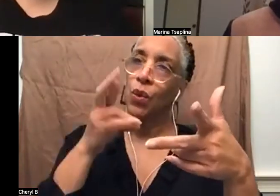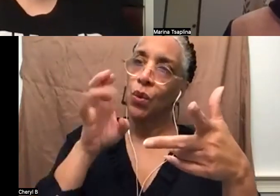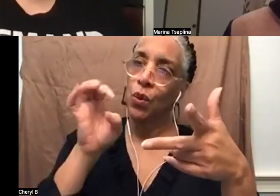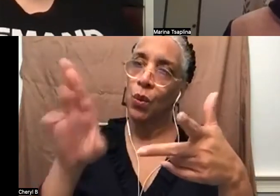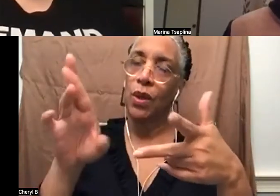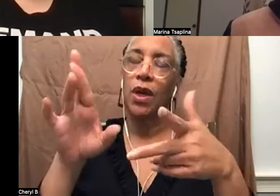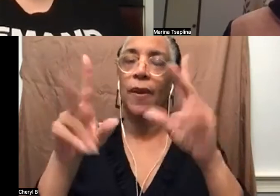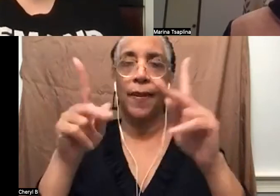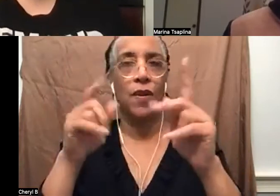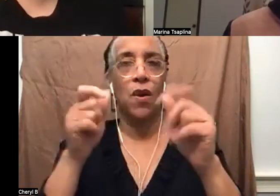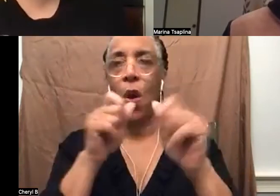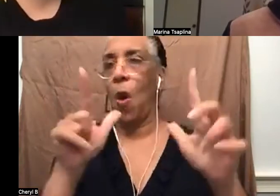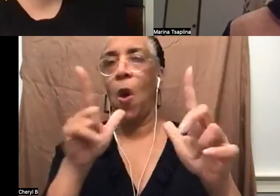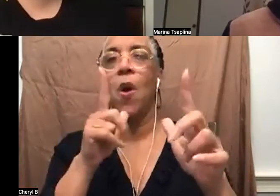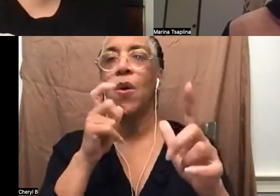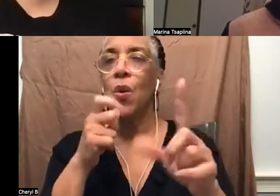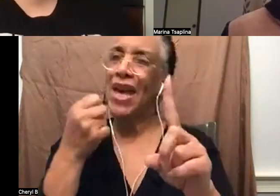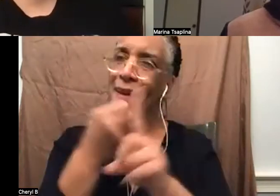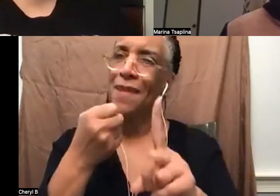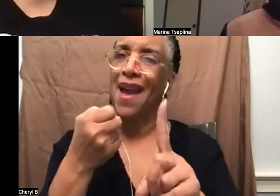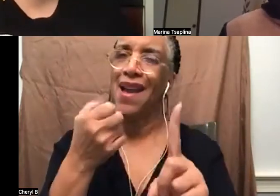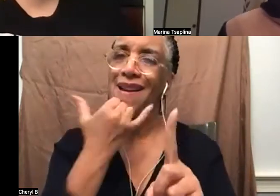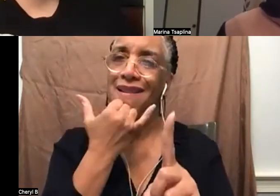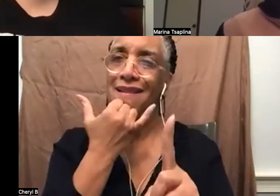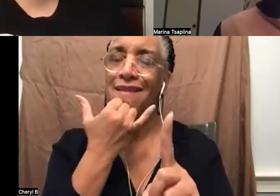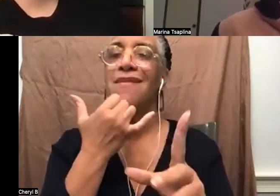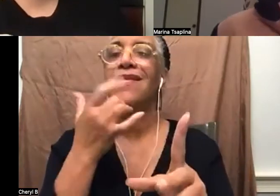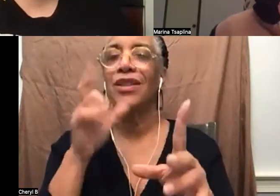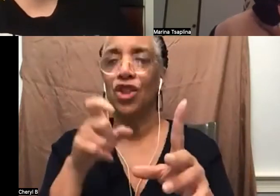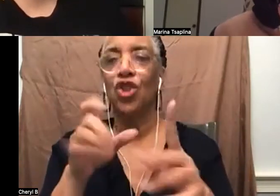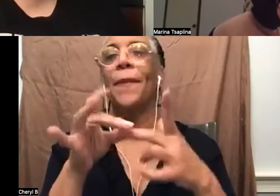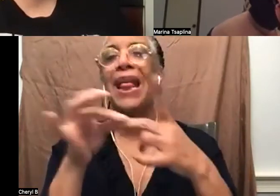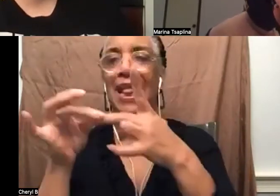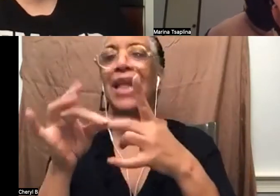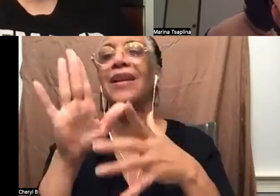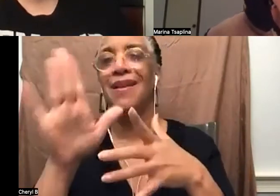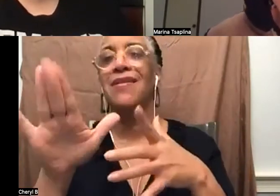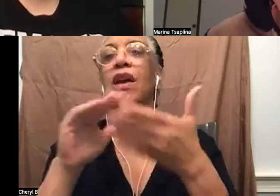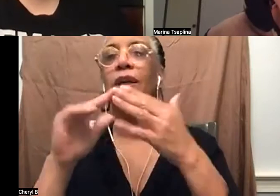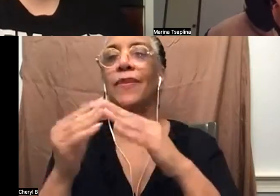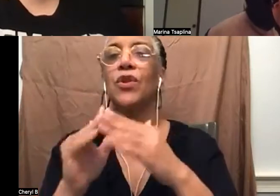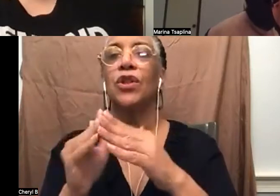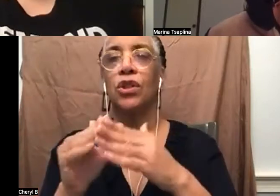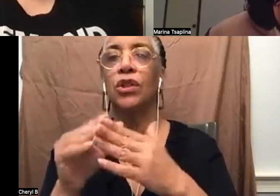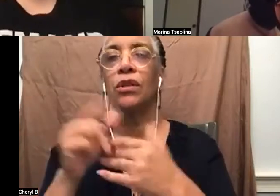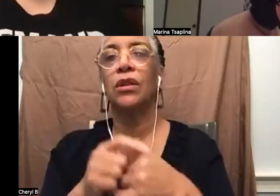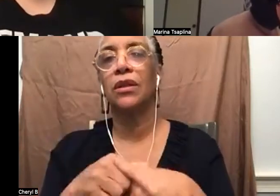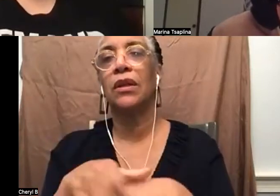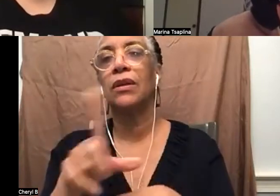impacted should be taking the lead on the decisions that happen in their communities. Like I said,